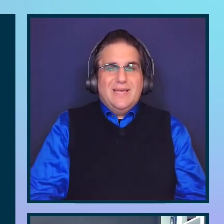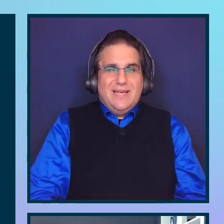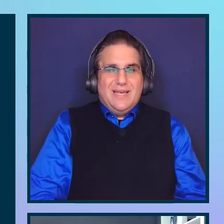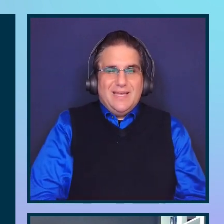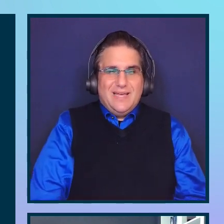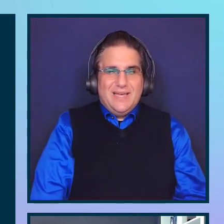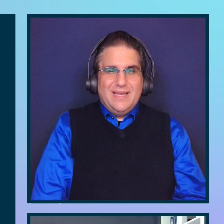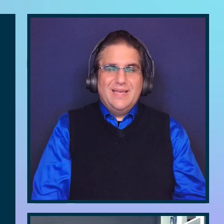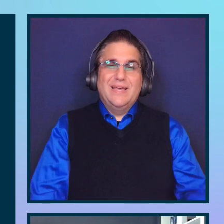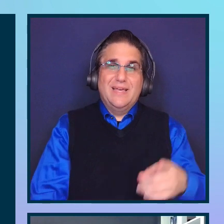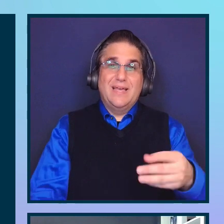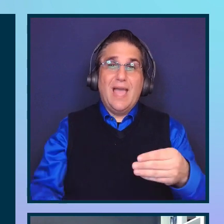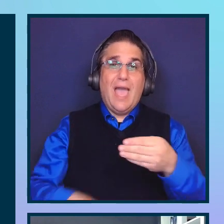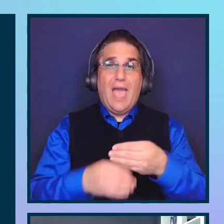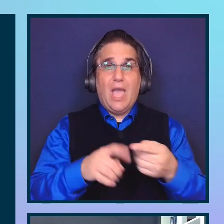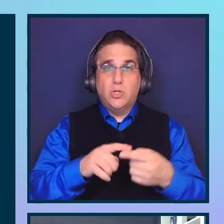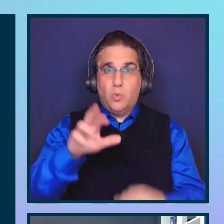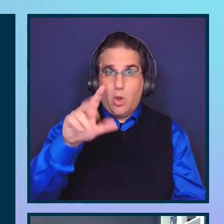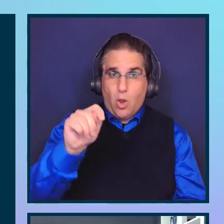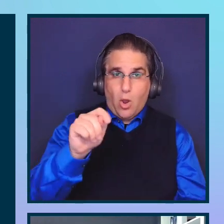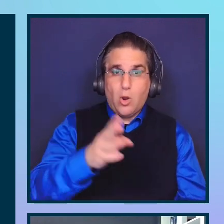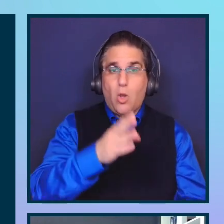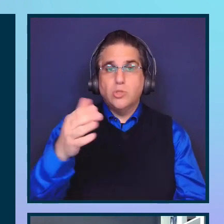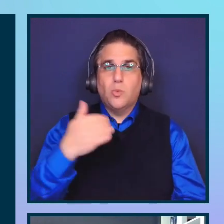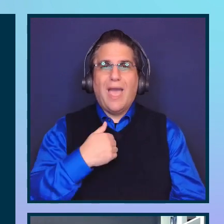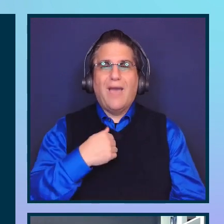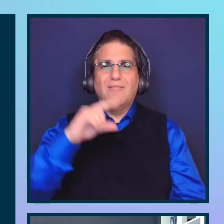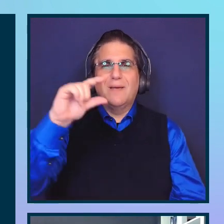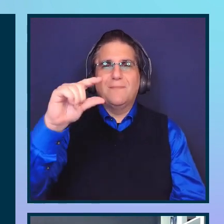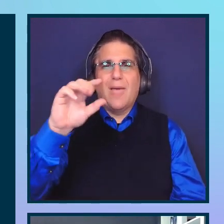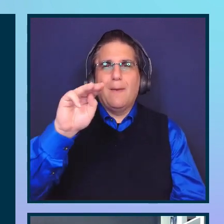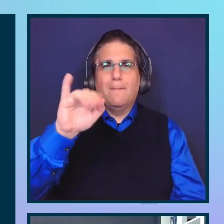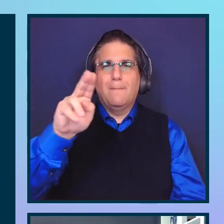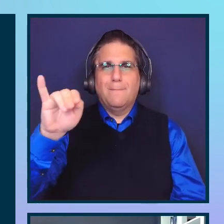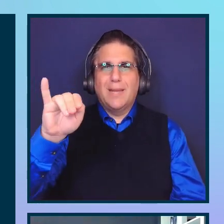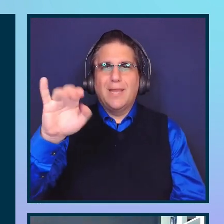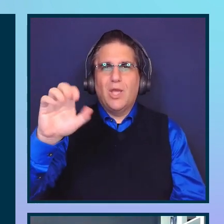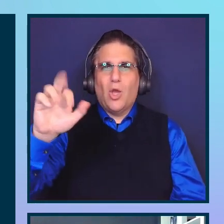You add to the cart and then you have the mini cart, which is the typically, the model that appears either top to bottom